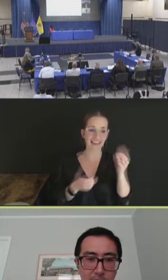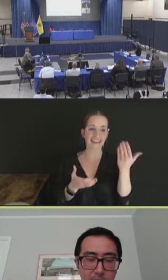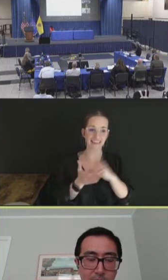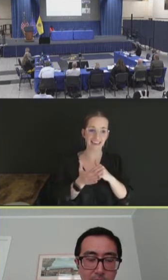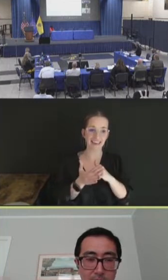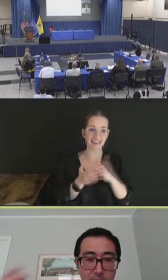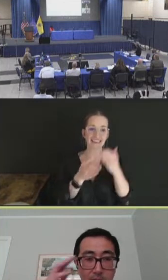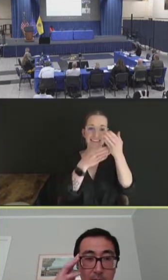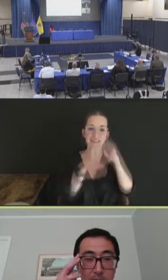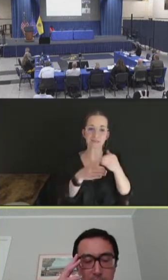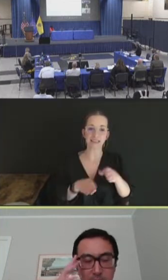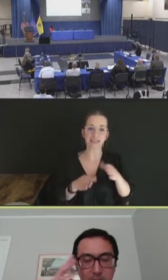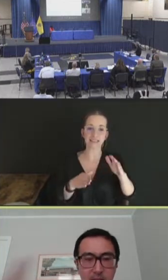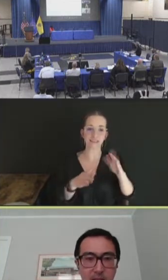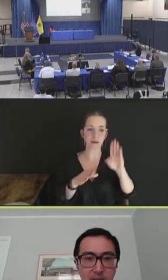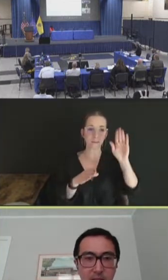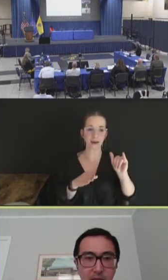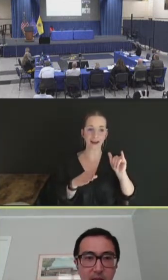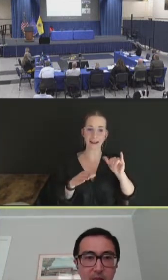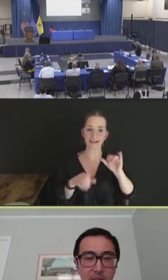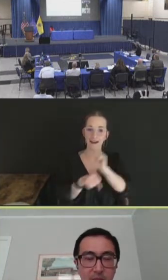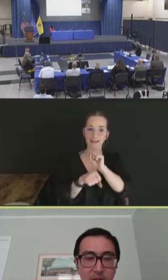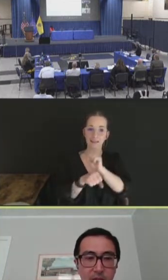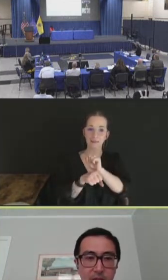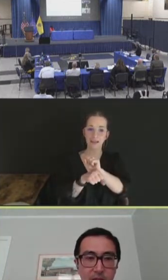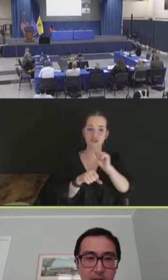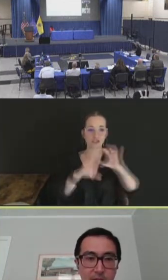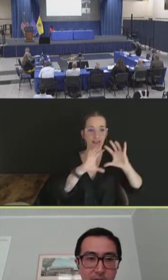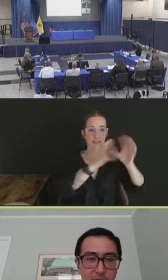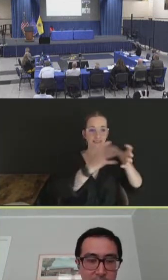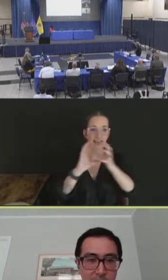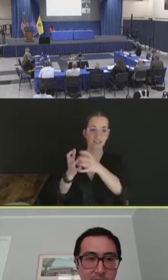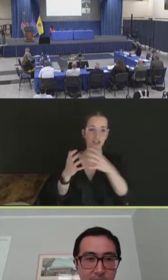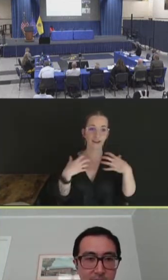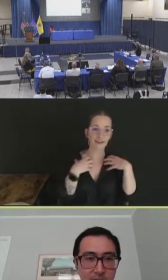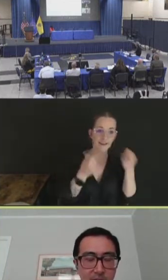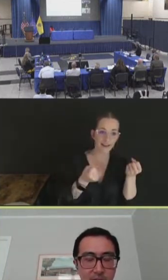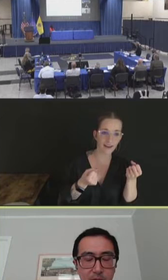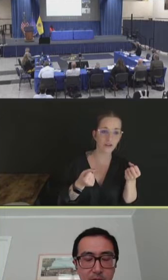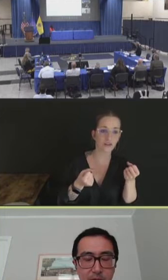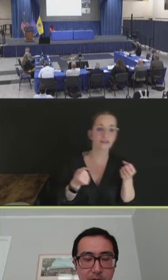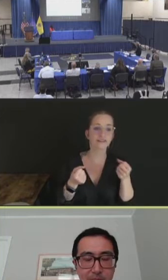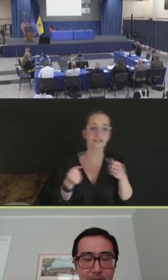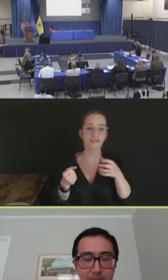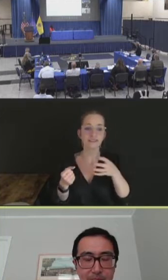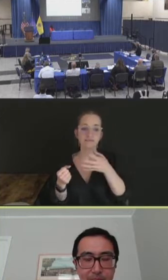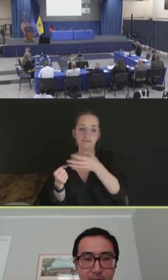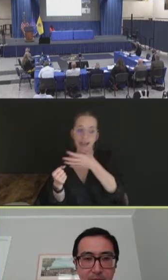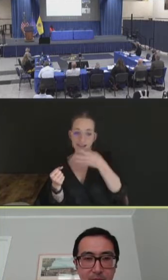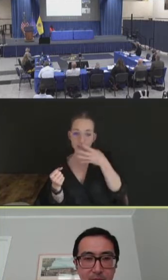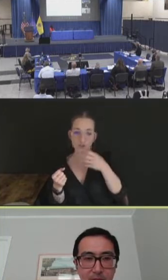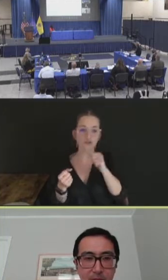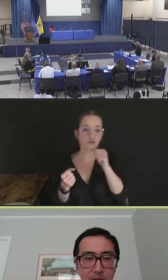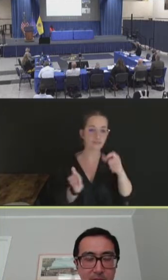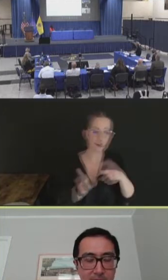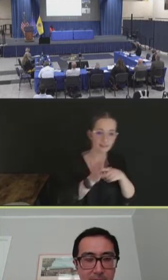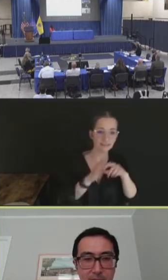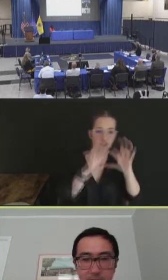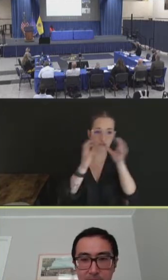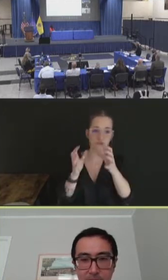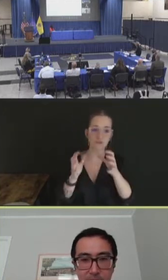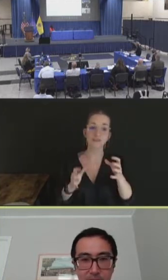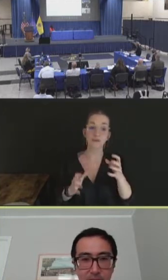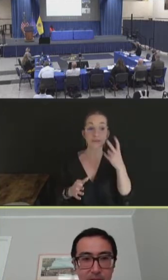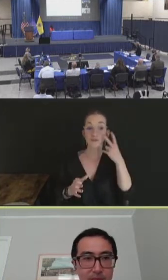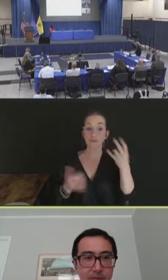regardless of occupational sector, the risk are higher and the low uptake signs. Next slide.